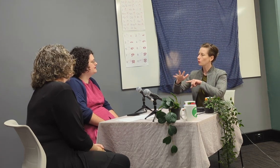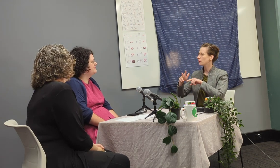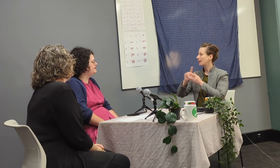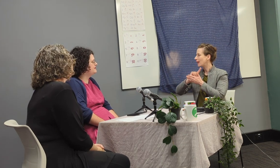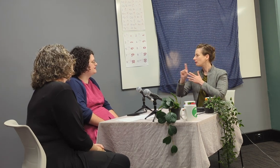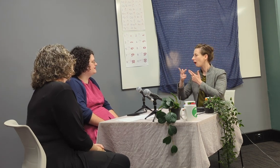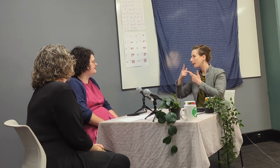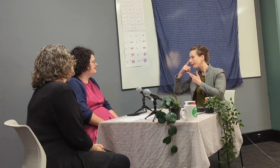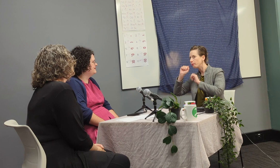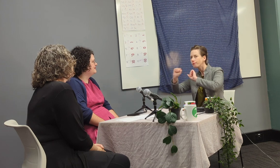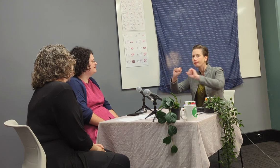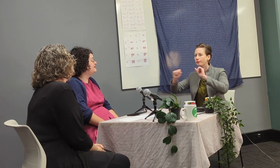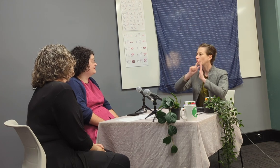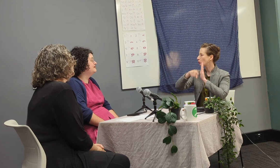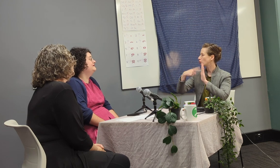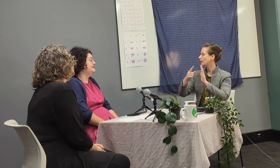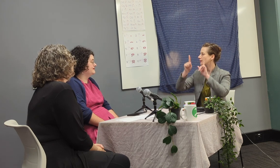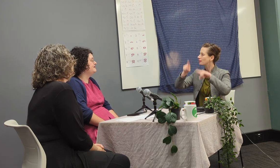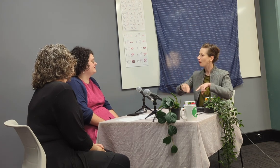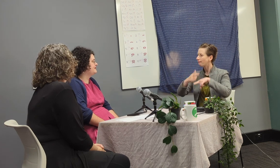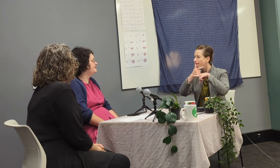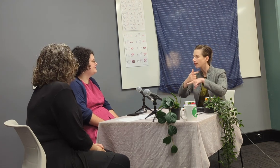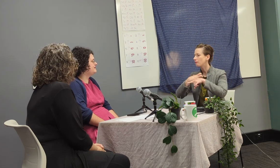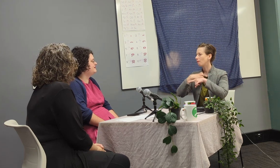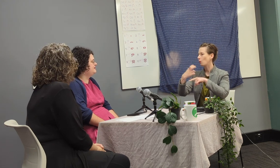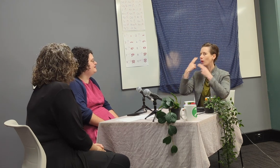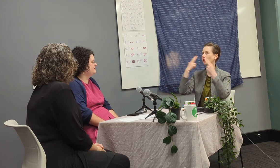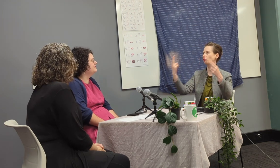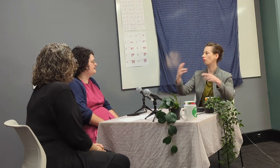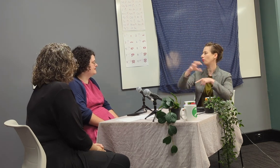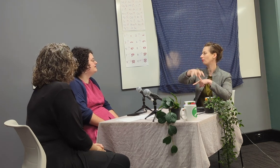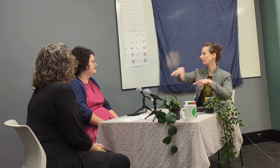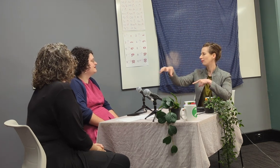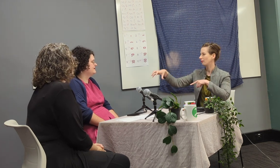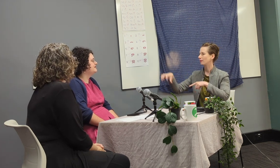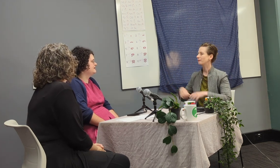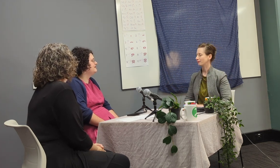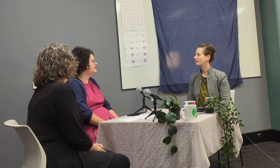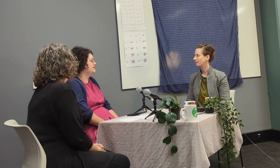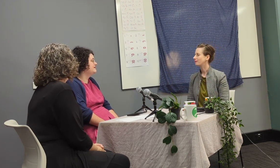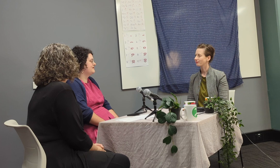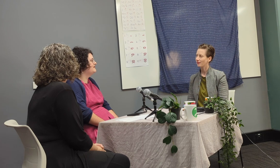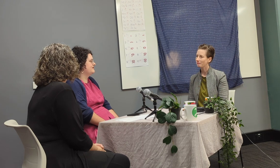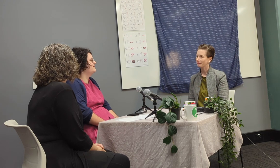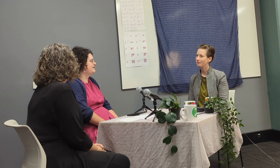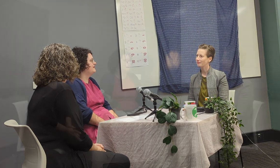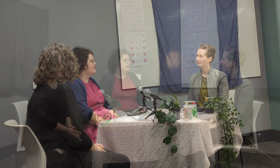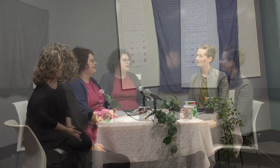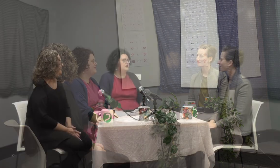That influenced other people in the projects that they then began filming in more natural environments.